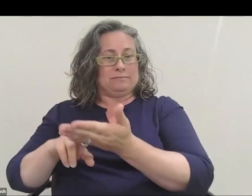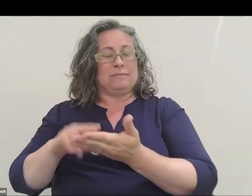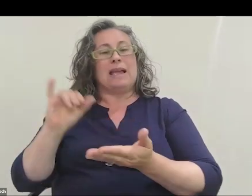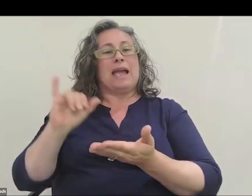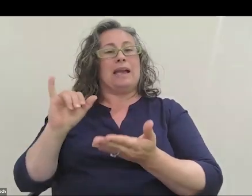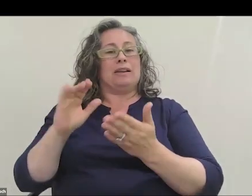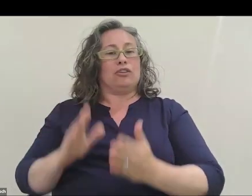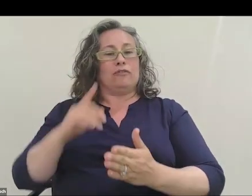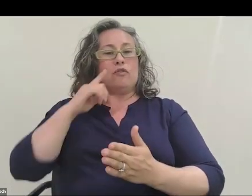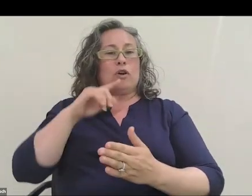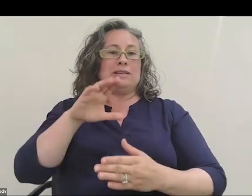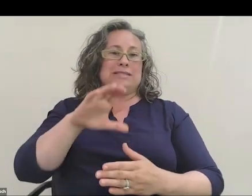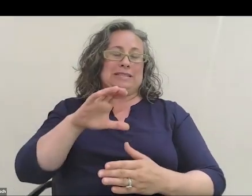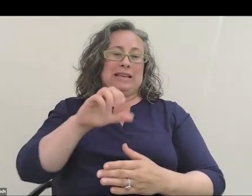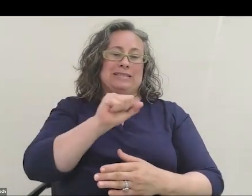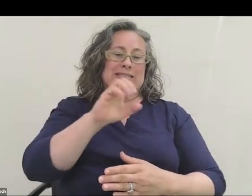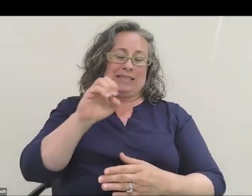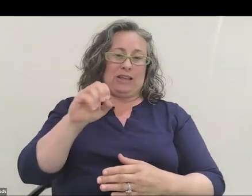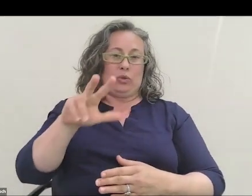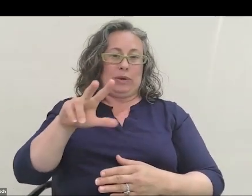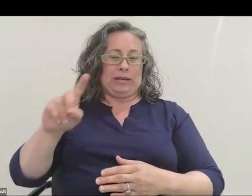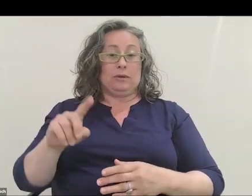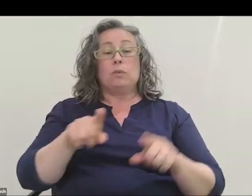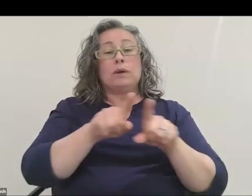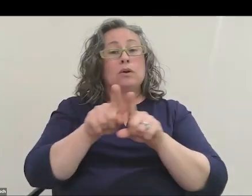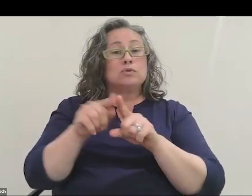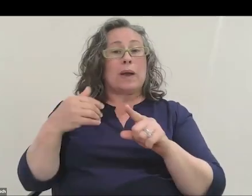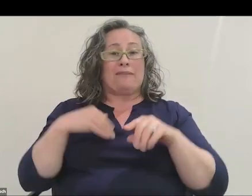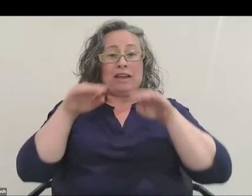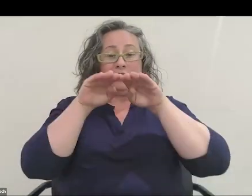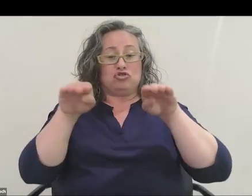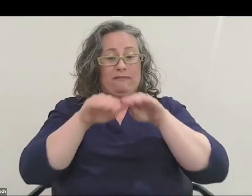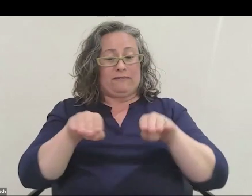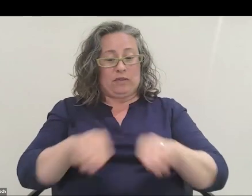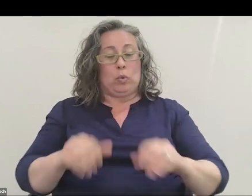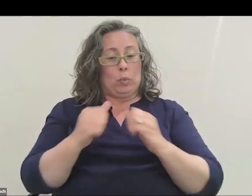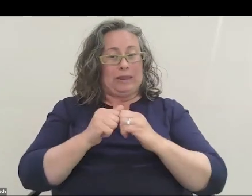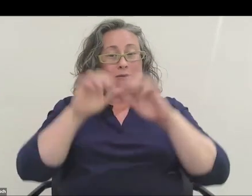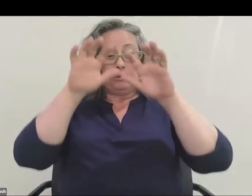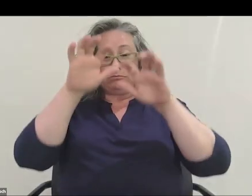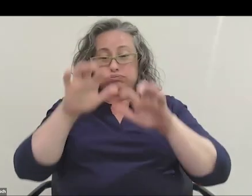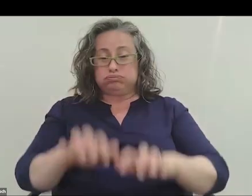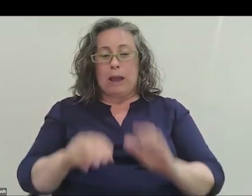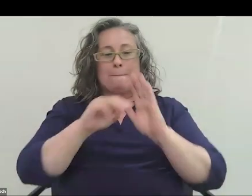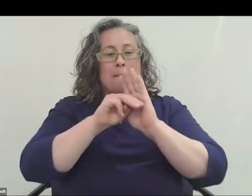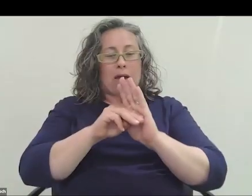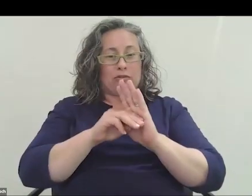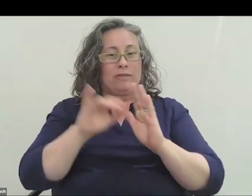We also at OSSB have a shelf with a bunch of models that students made throughout the years,